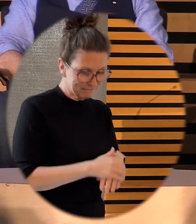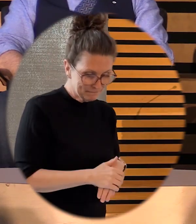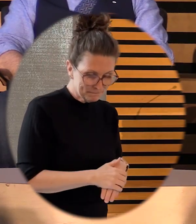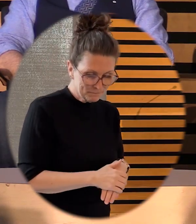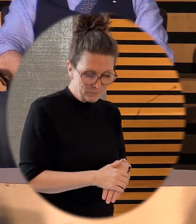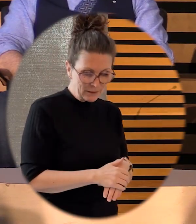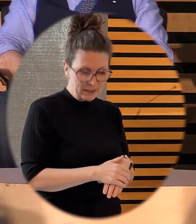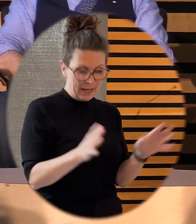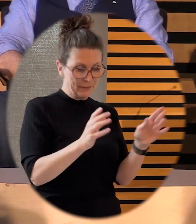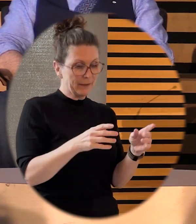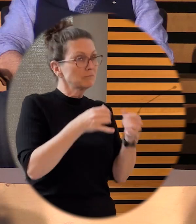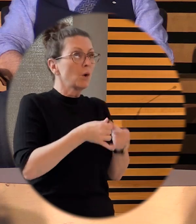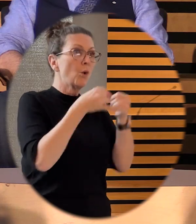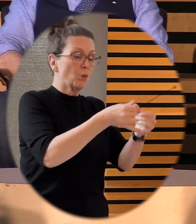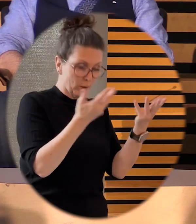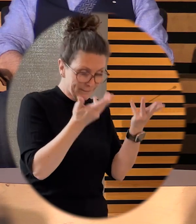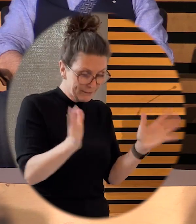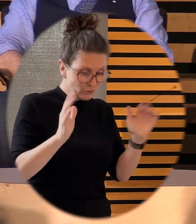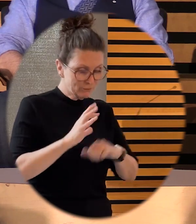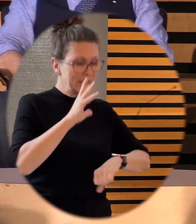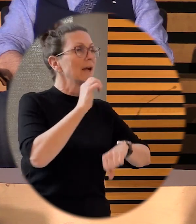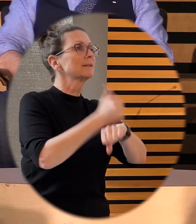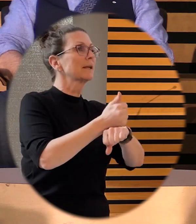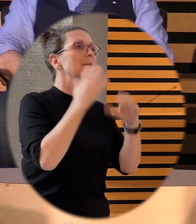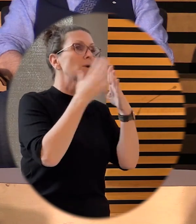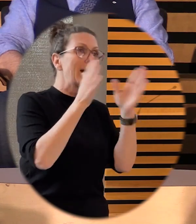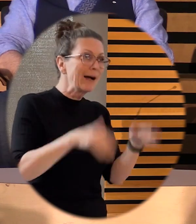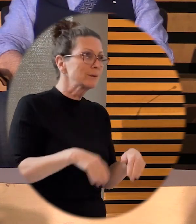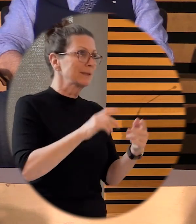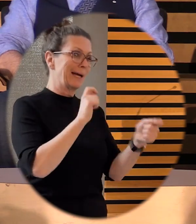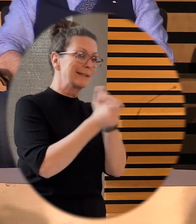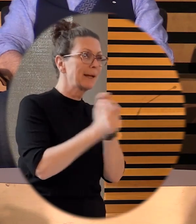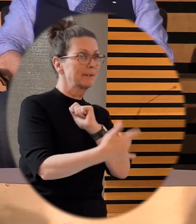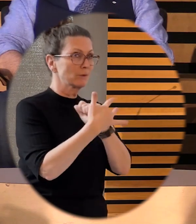support and this ranges from housing to adaptive technologies to education and transportation.